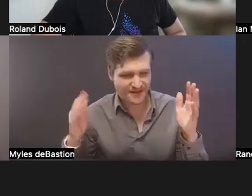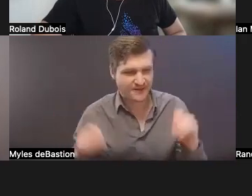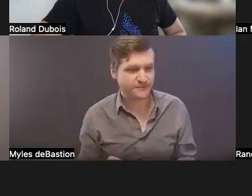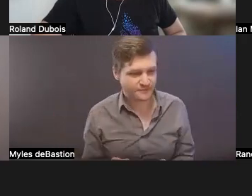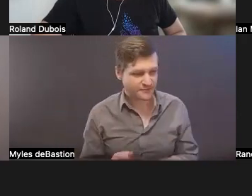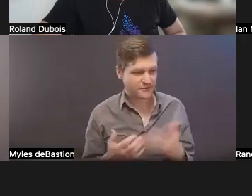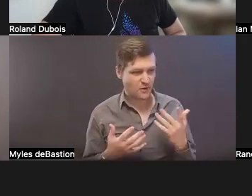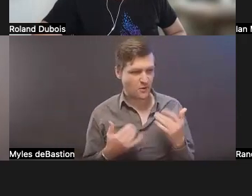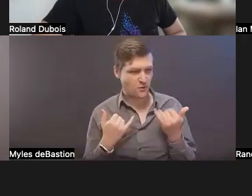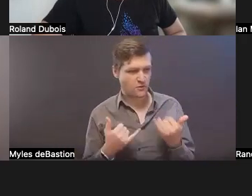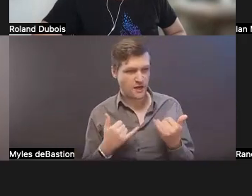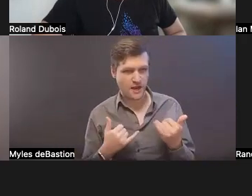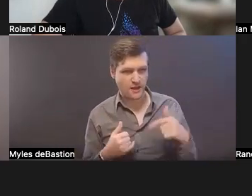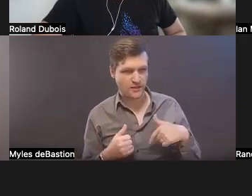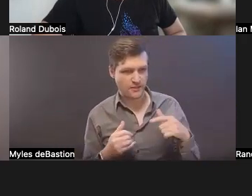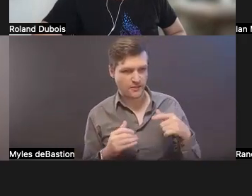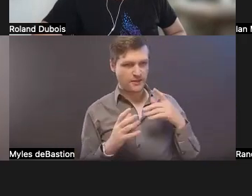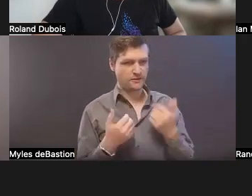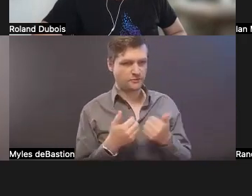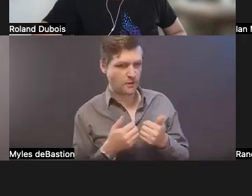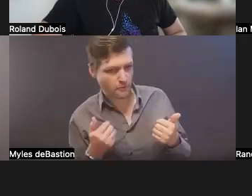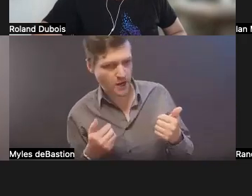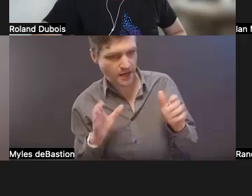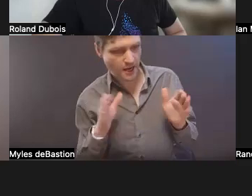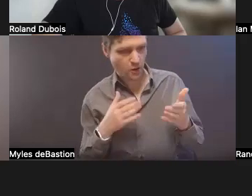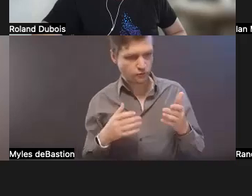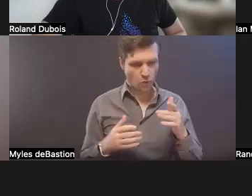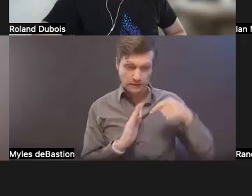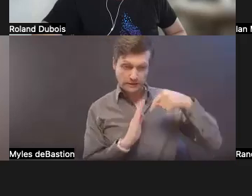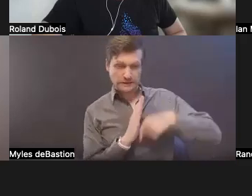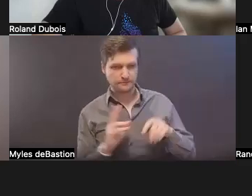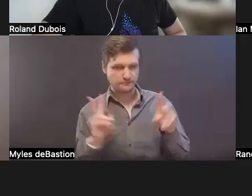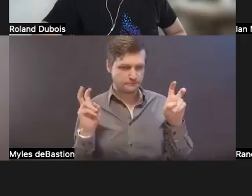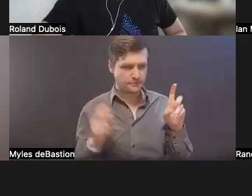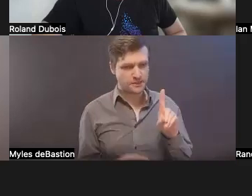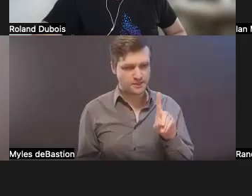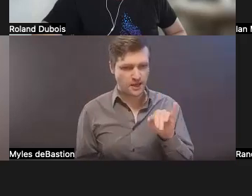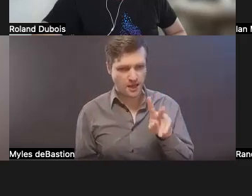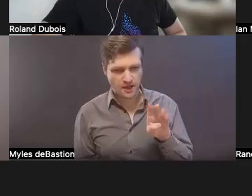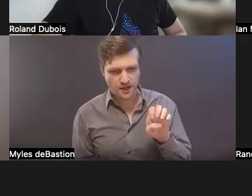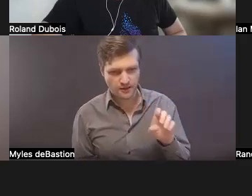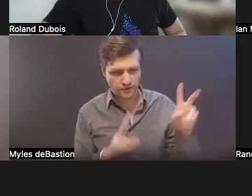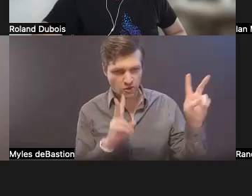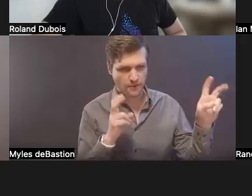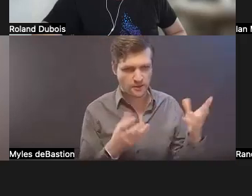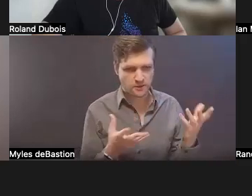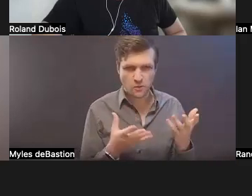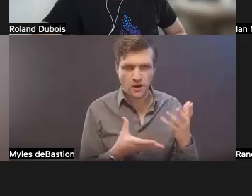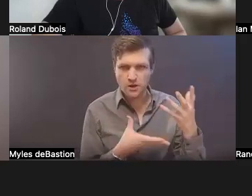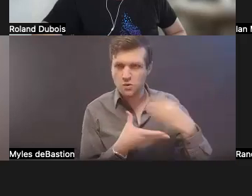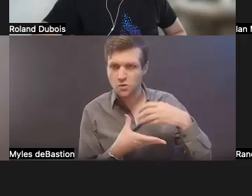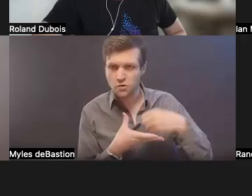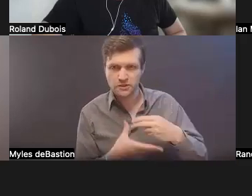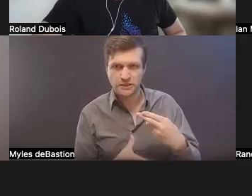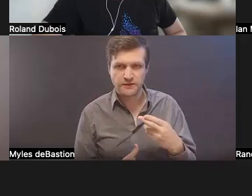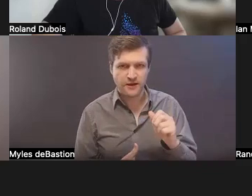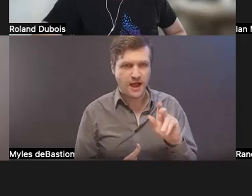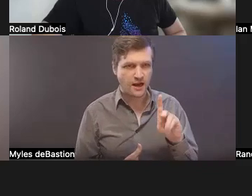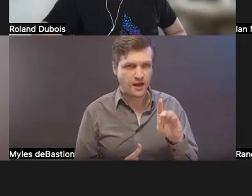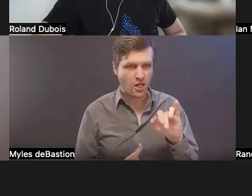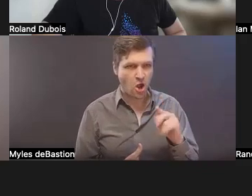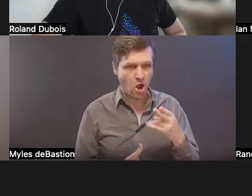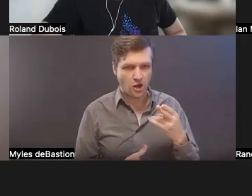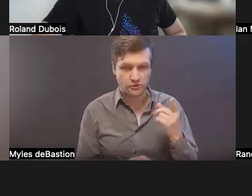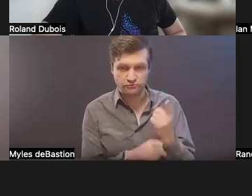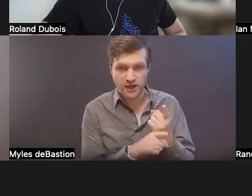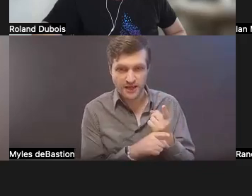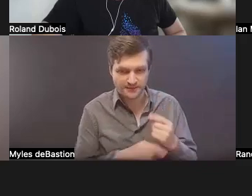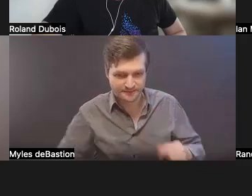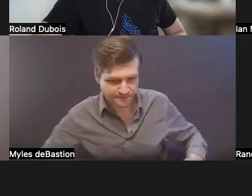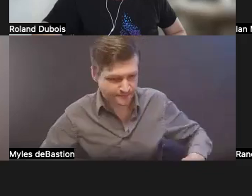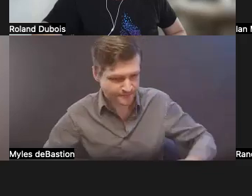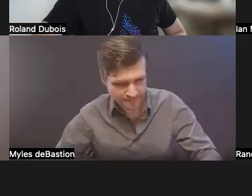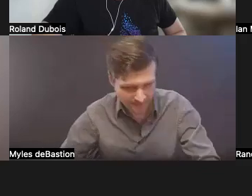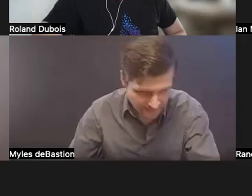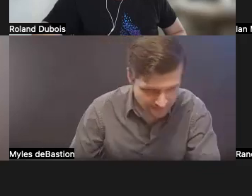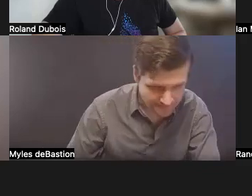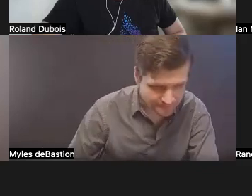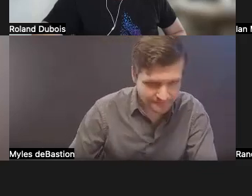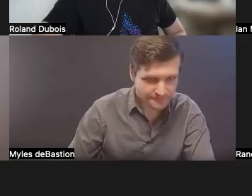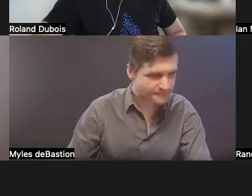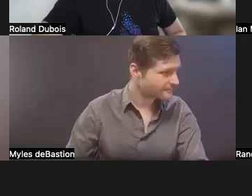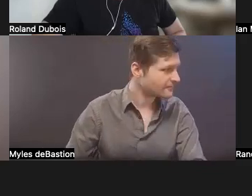OK. Now, this separate group this deep dive topic is inclusion. Right?